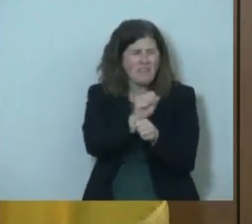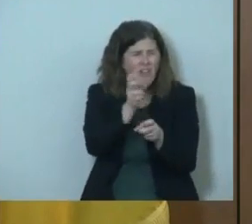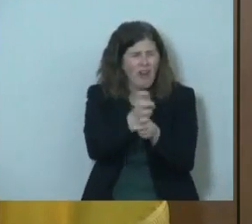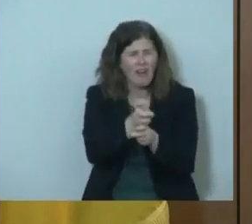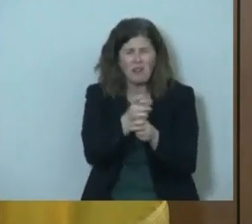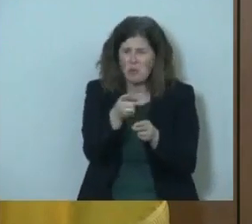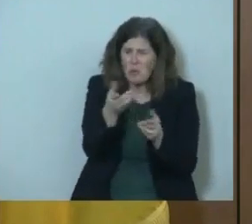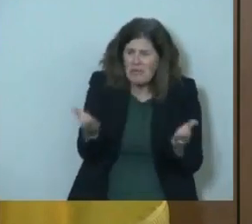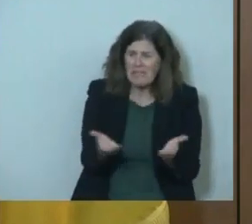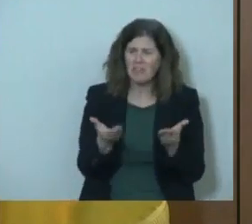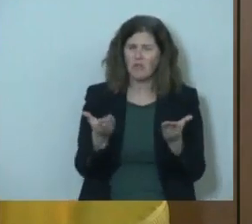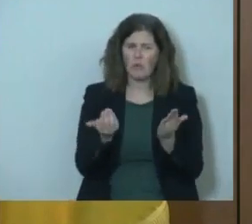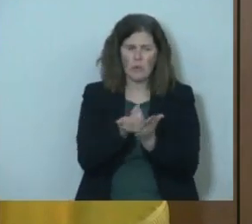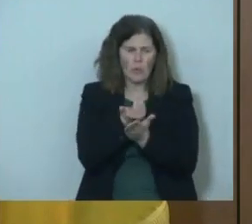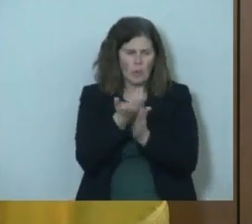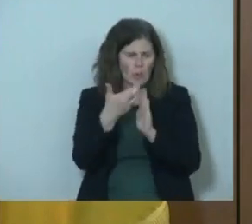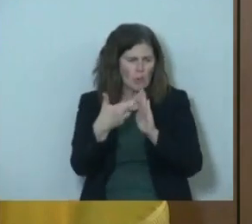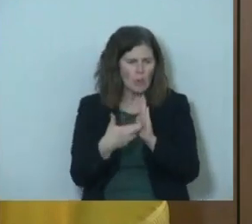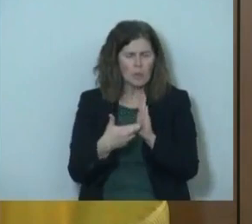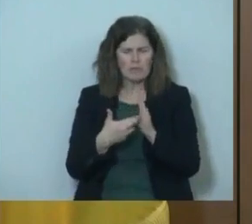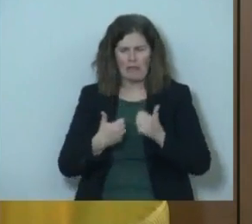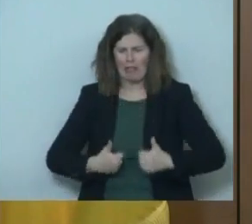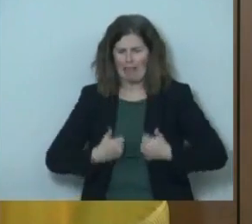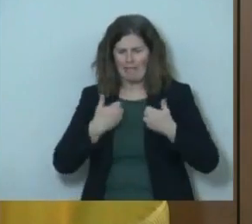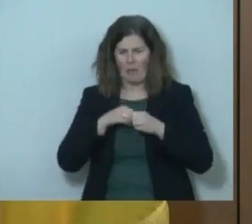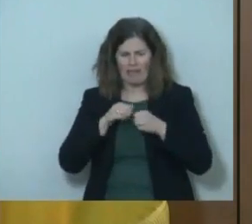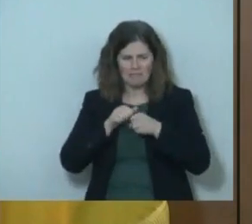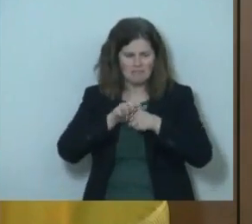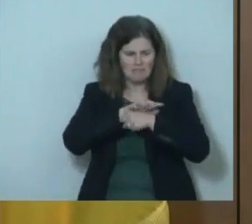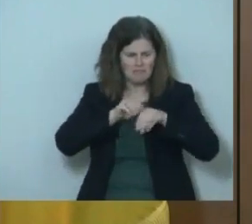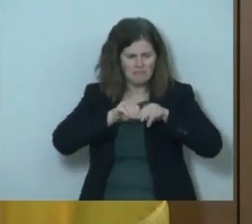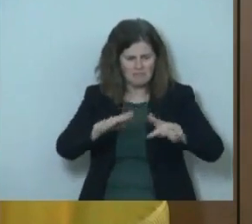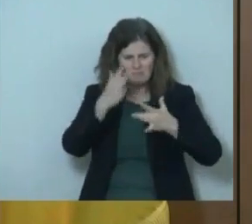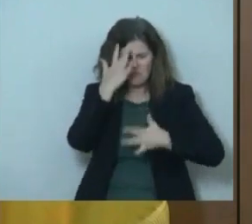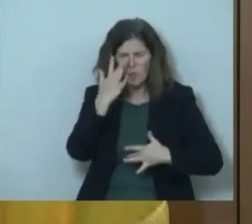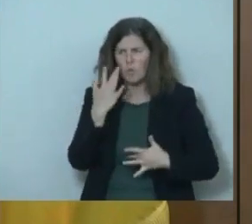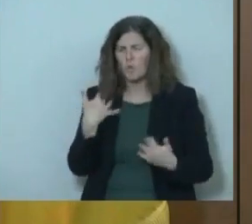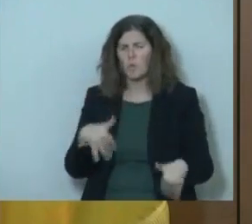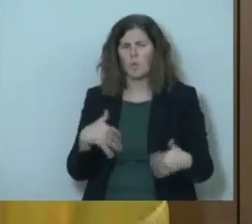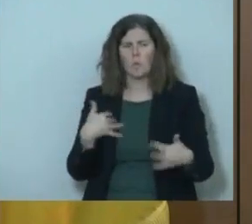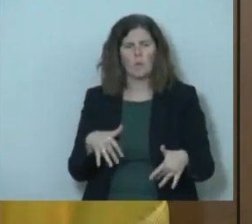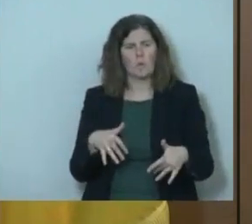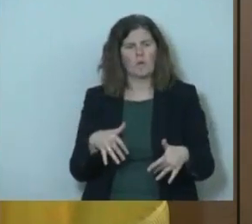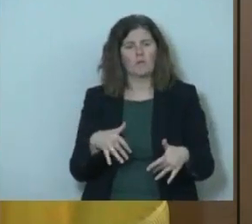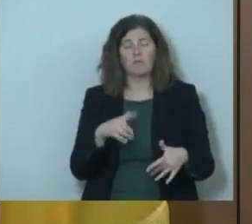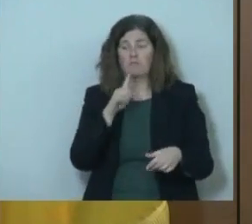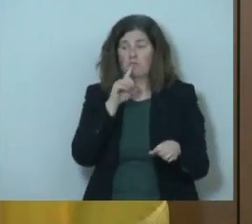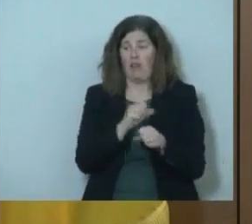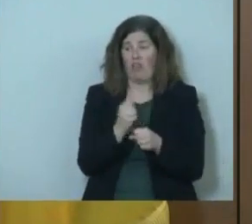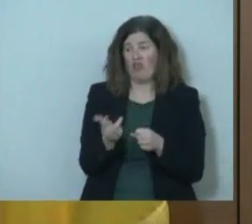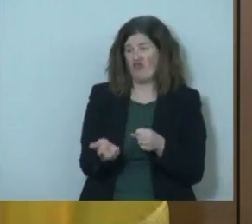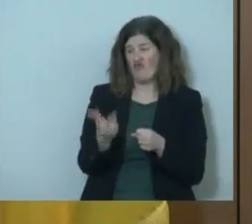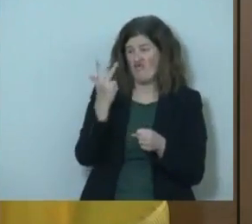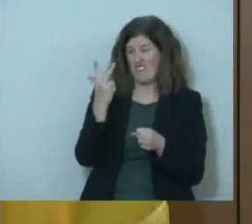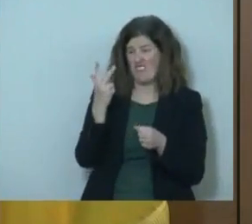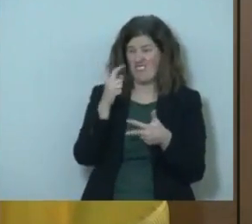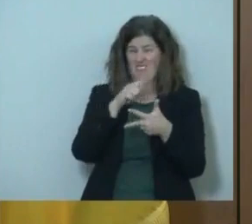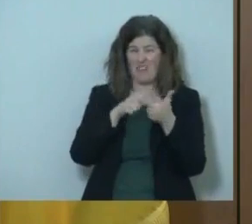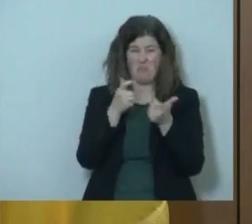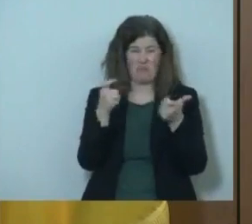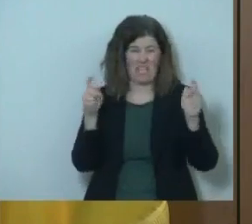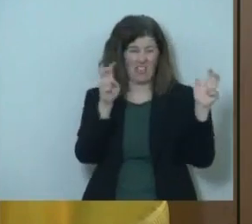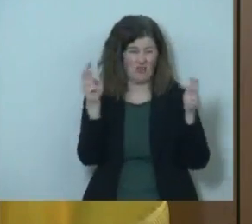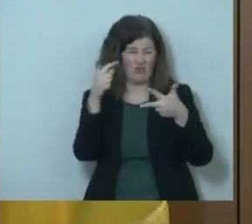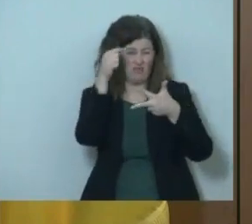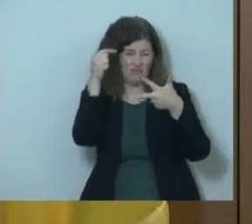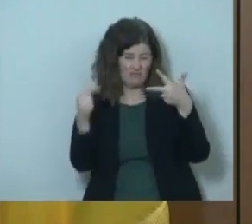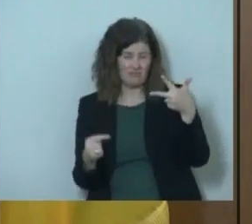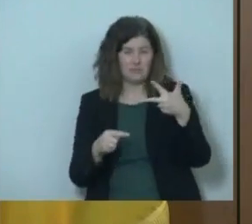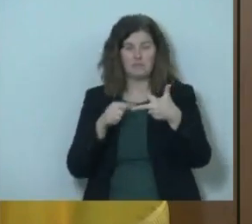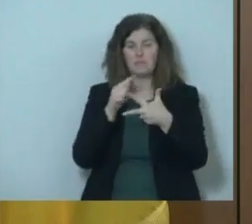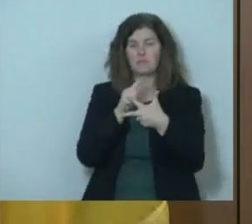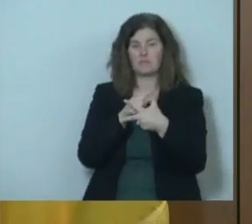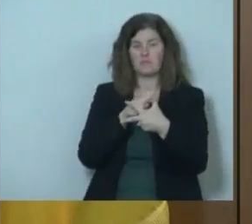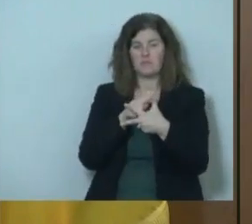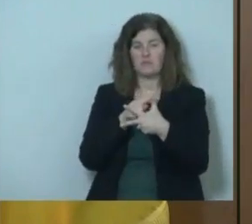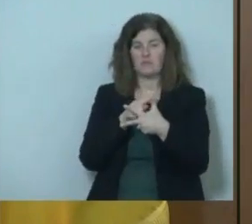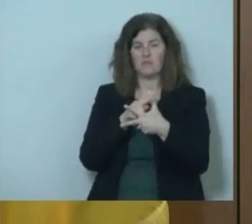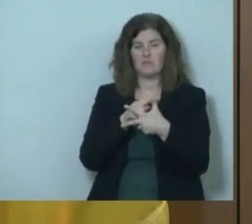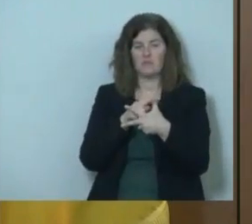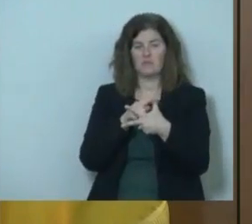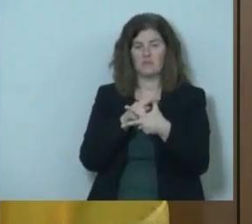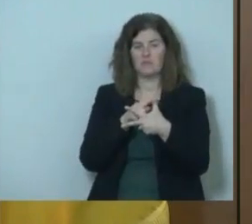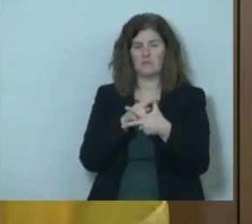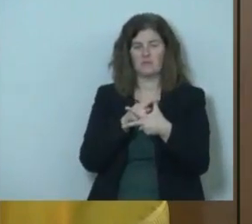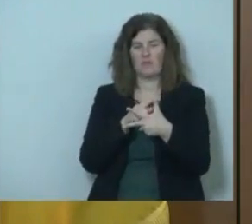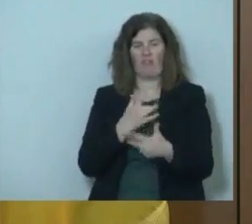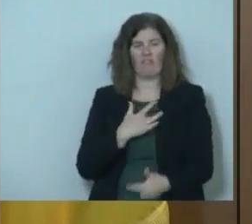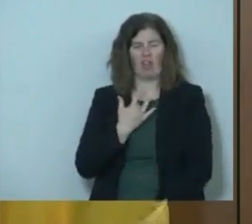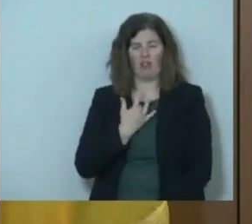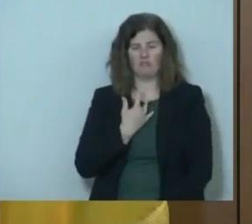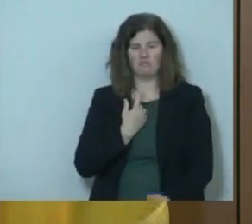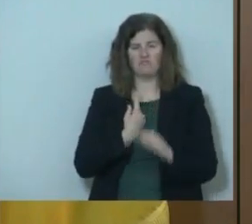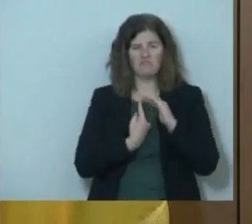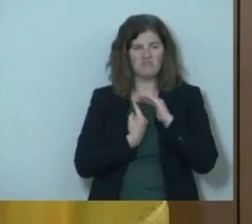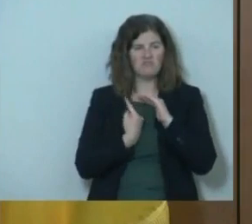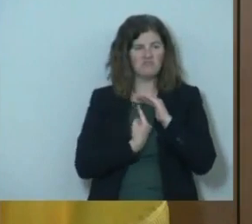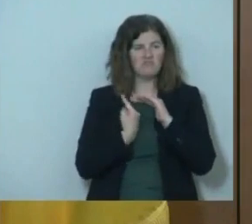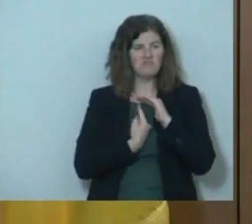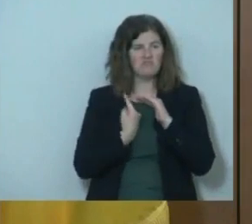THE PROBLEM WITH THAT FOR US NOT ONLY AS POLICYMAKERS BUT NEW MEXICANS WORKING TO ADHERE TO THE NEW PRACTICES IS ABSOLUTELY IT HAS THREE MAJOR ISSUES.